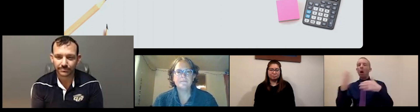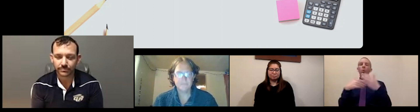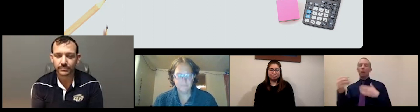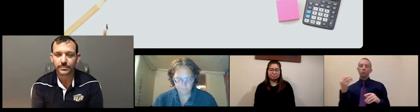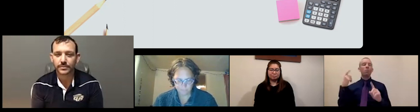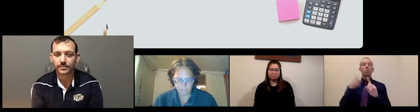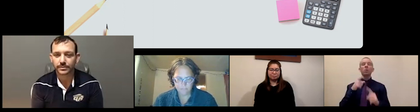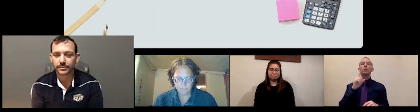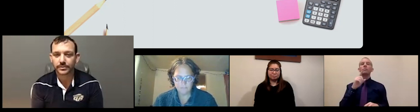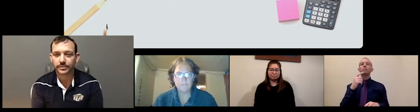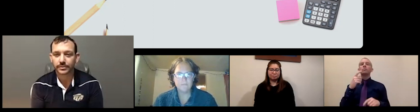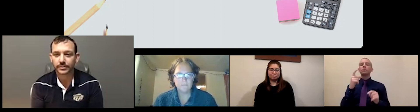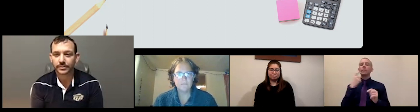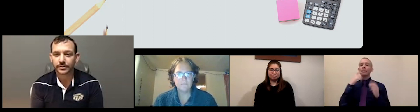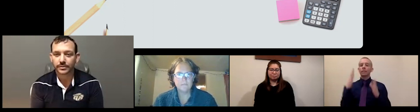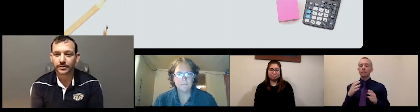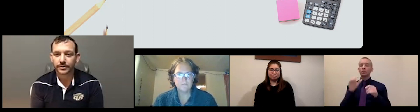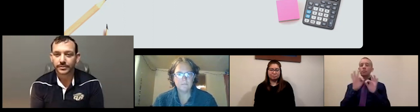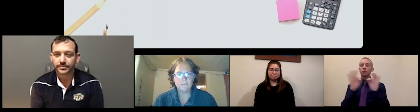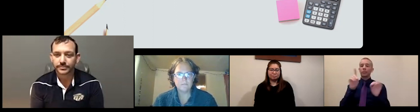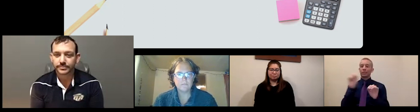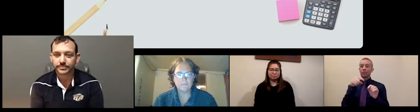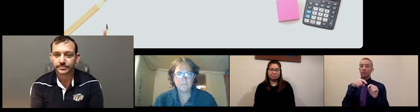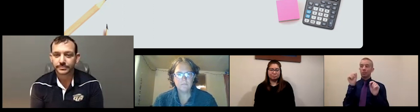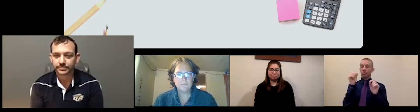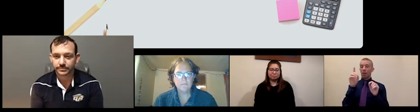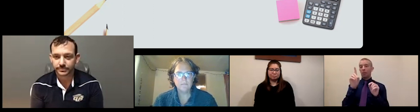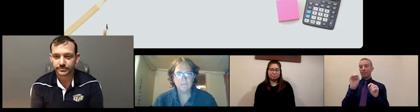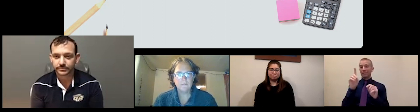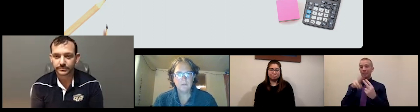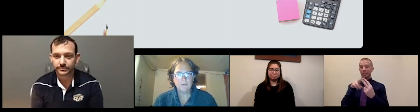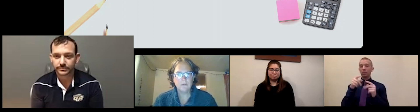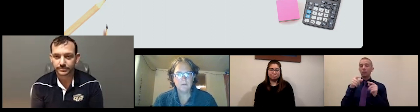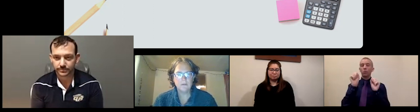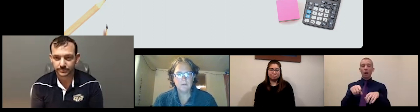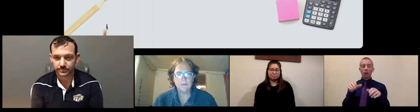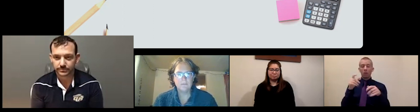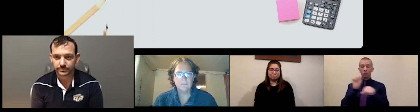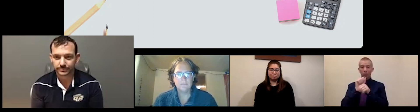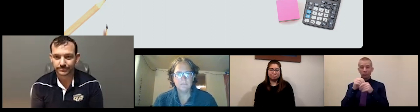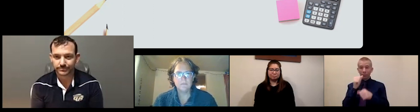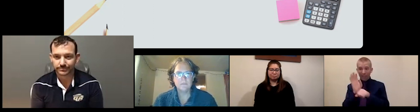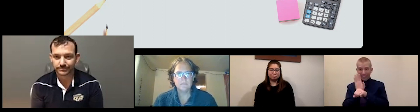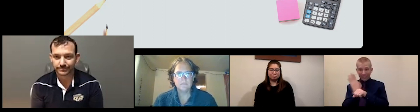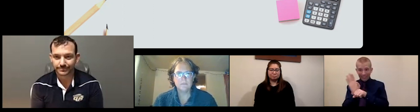The point is that with a dentist degree, DDS or DMD, you can work in a private business.